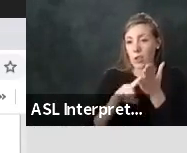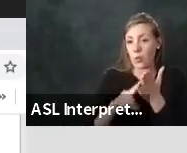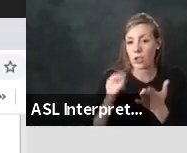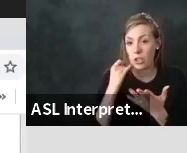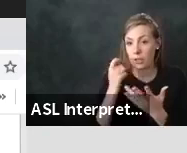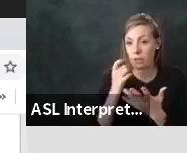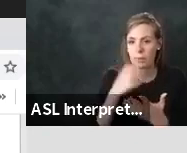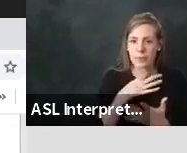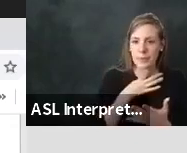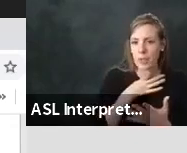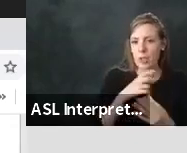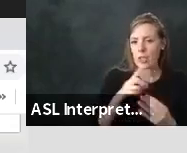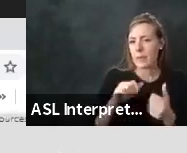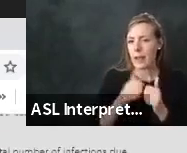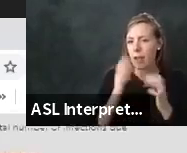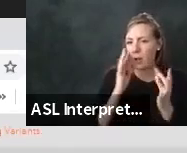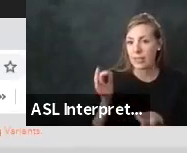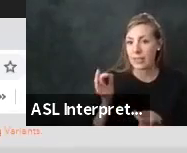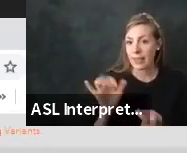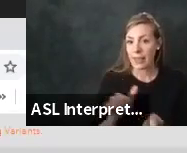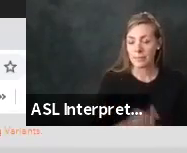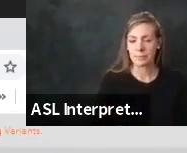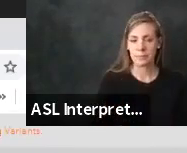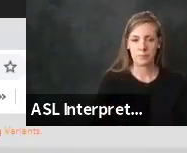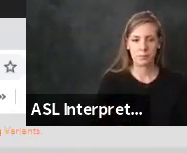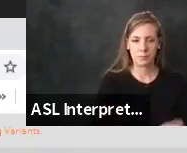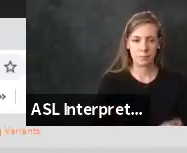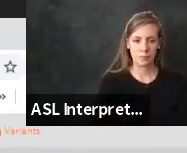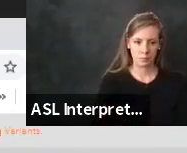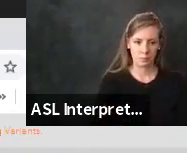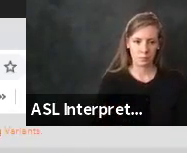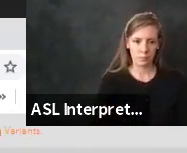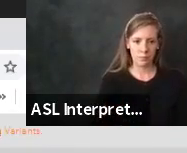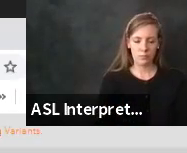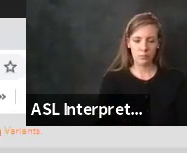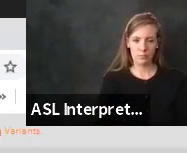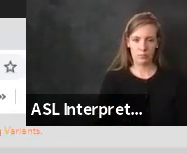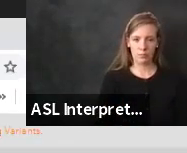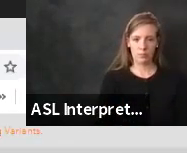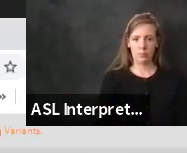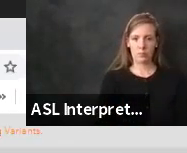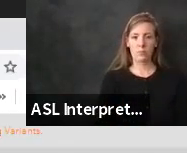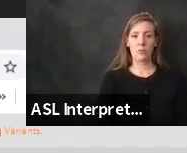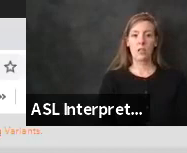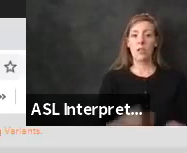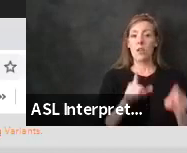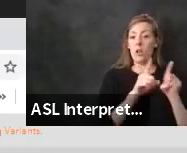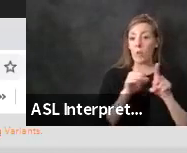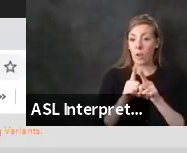designations are made, WEA also trap post vaccination cases.